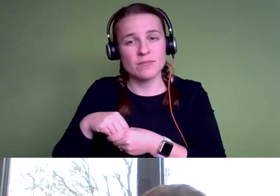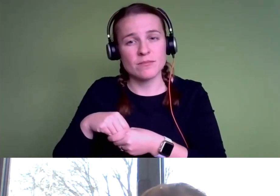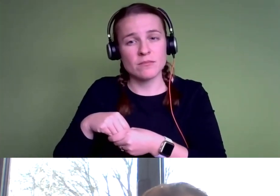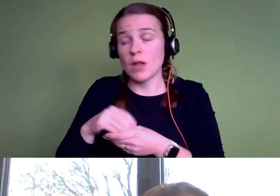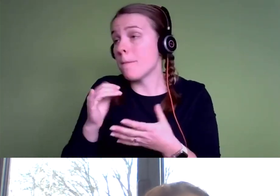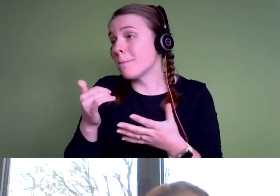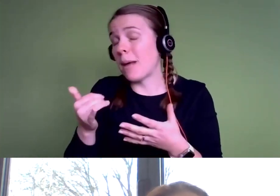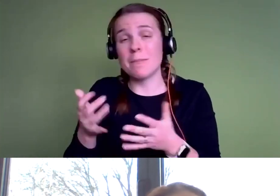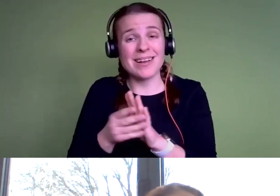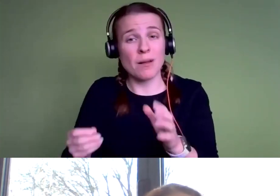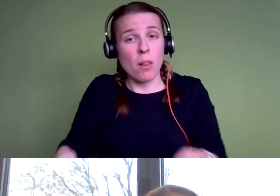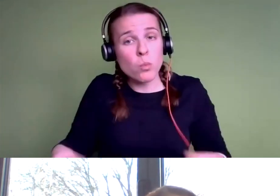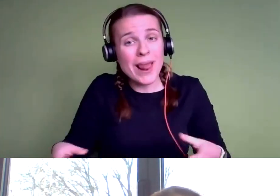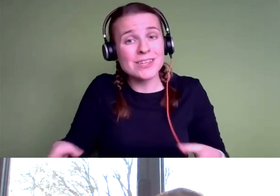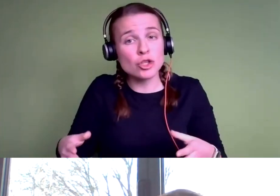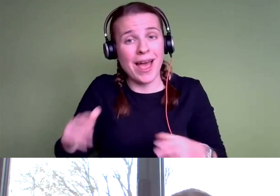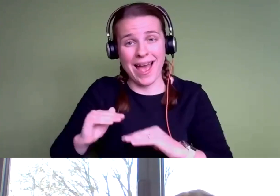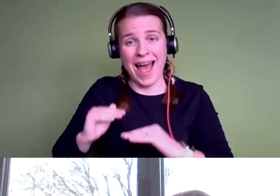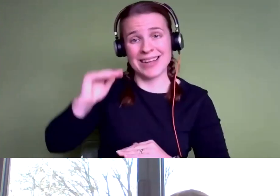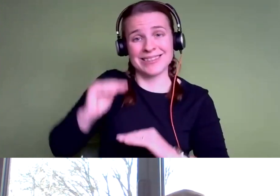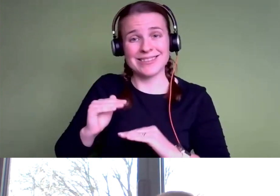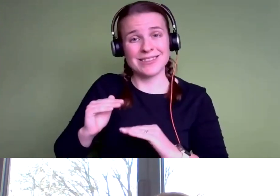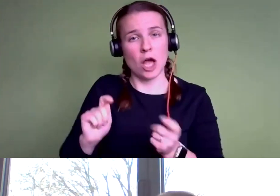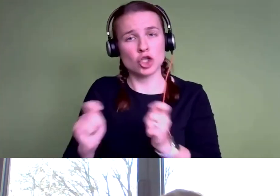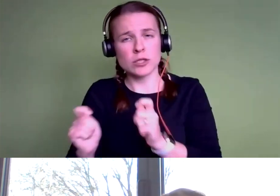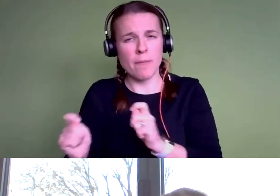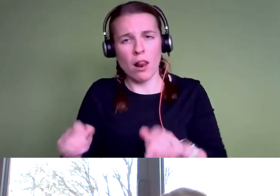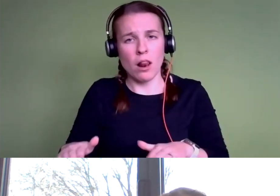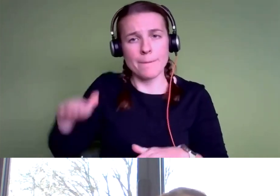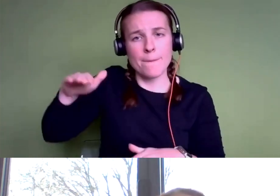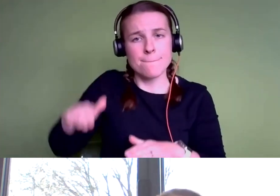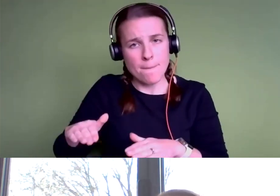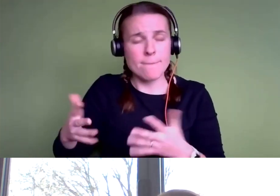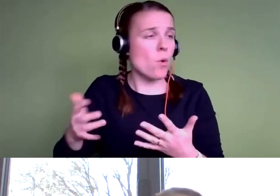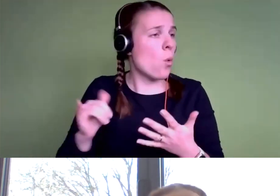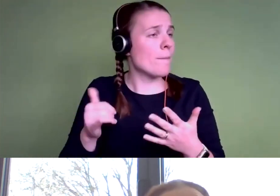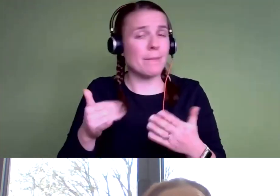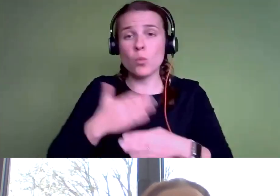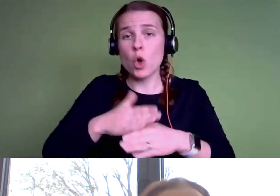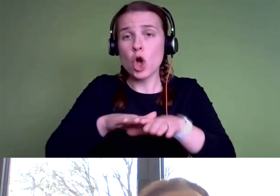? ALEX BAILEY: We have access ability, making sure everybody is